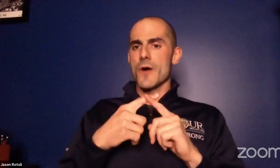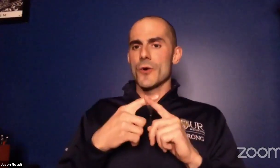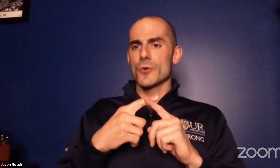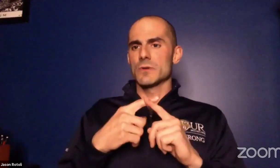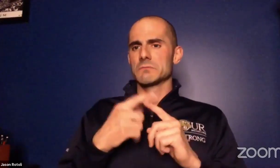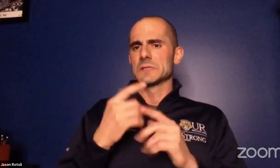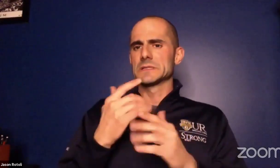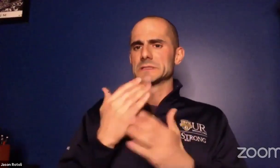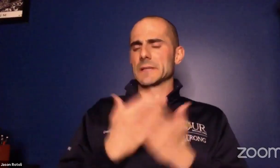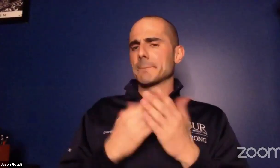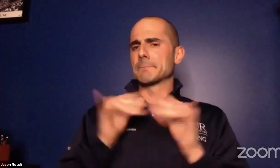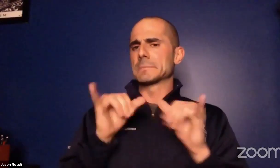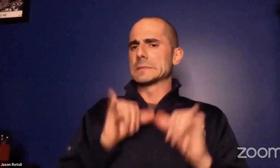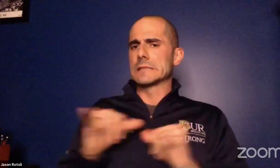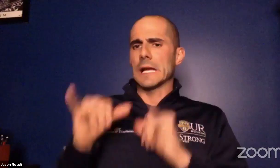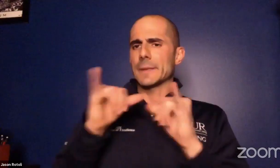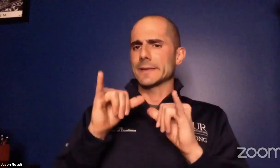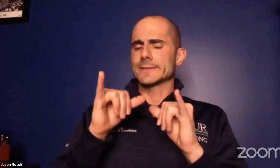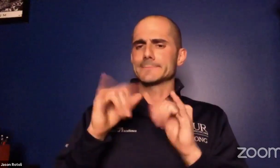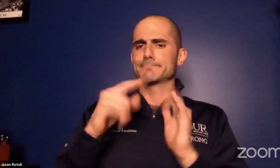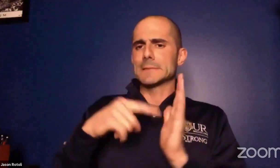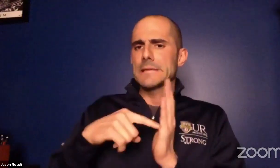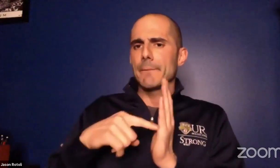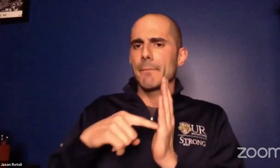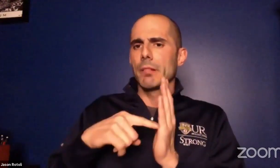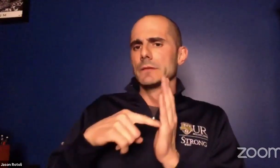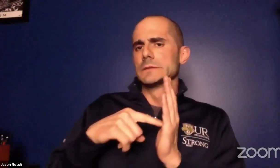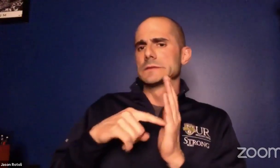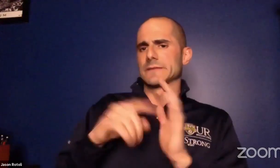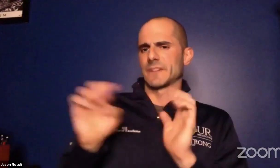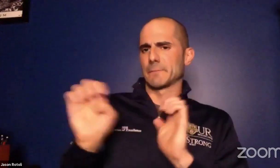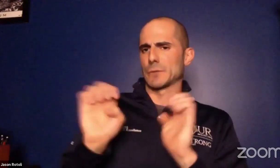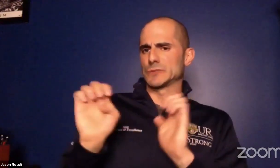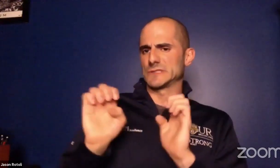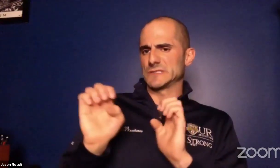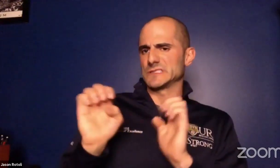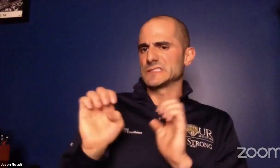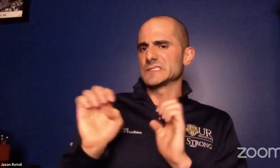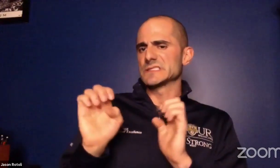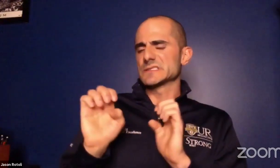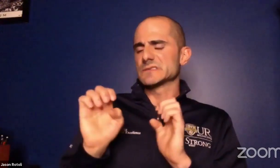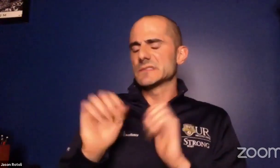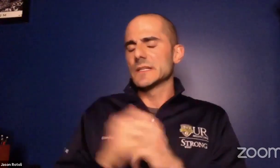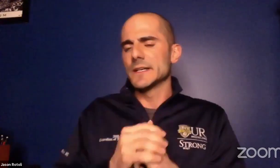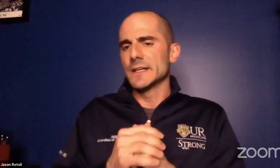Again, your doctor's office is for more of your healthcare and keeping in contact with them.